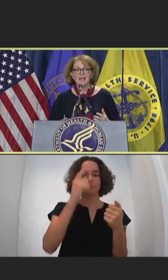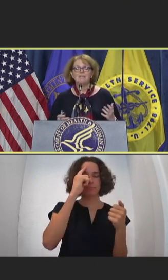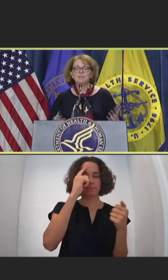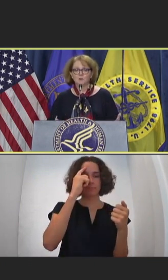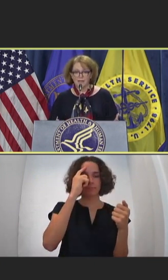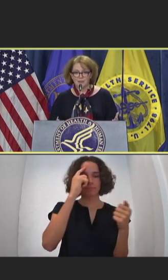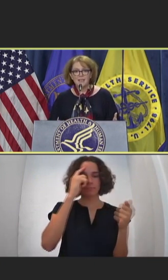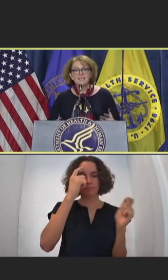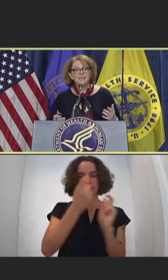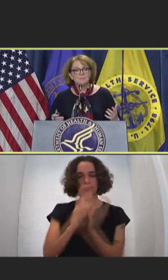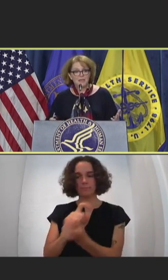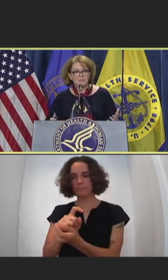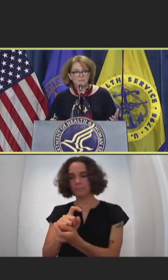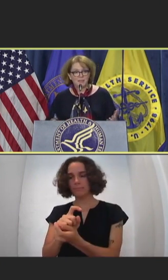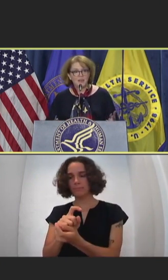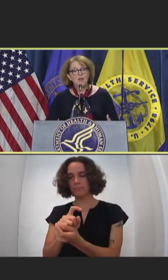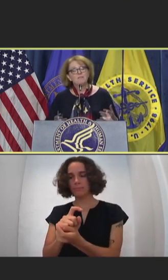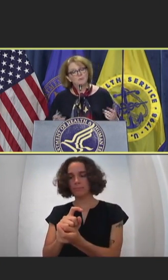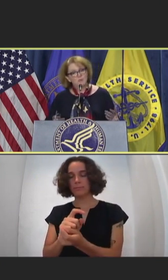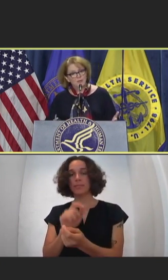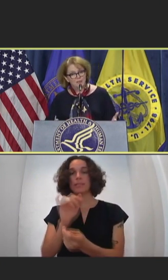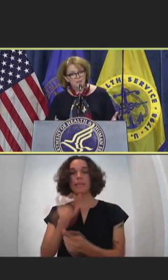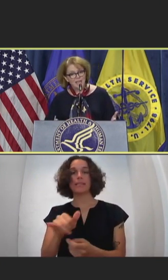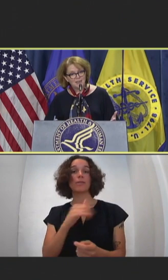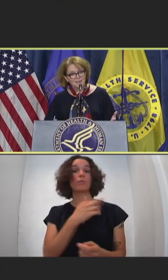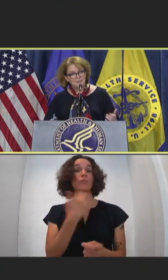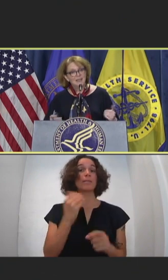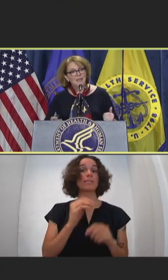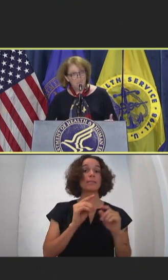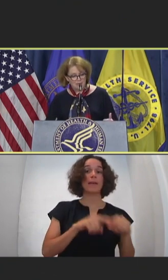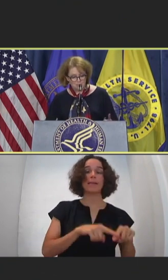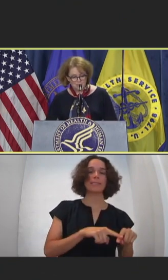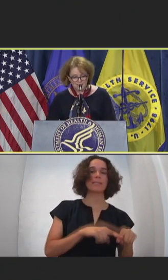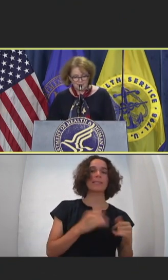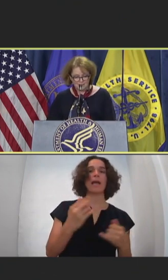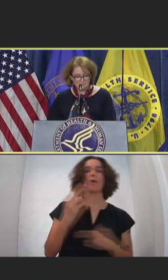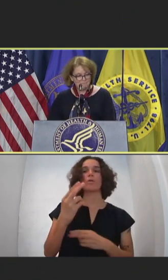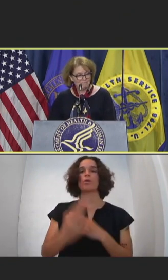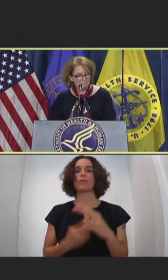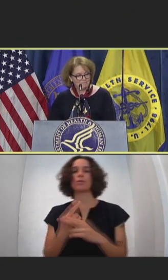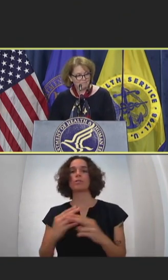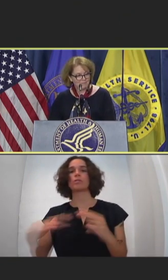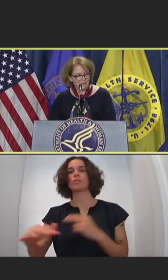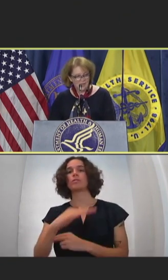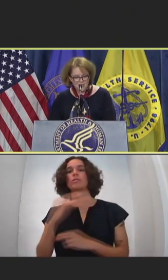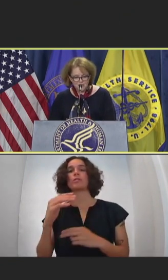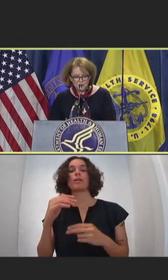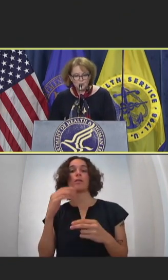everyone can benefit from knowing their status and being protected. So,